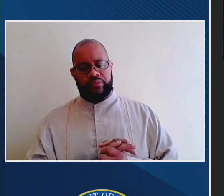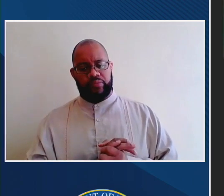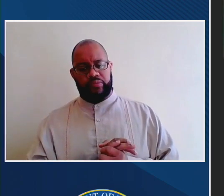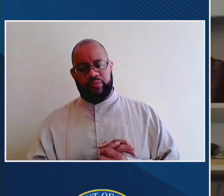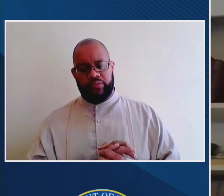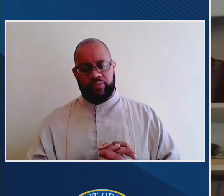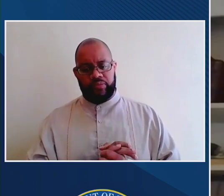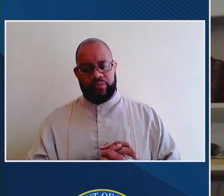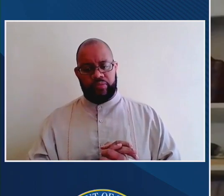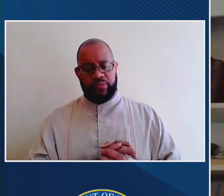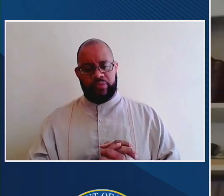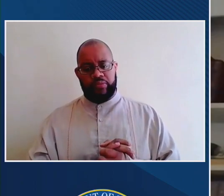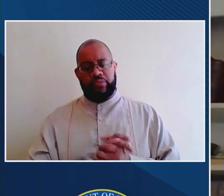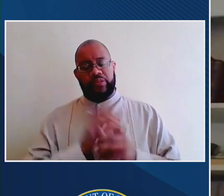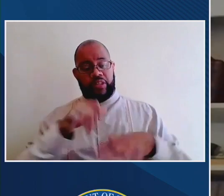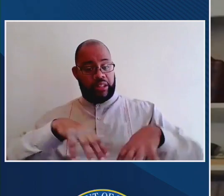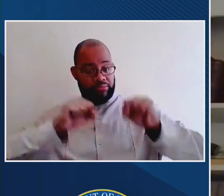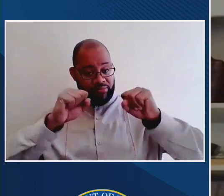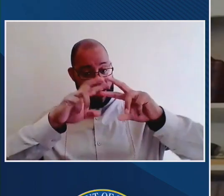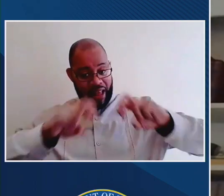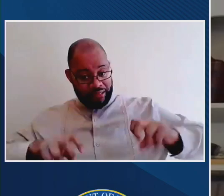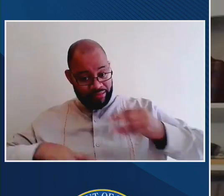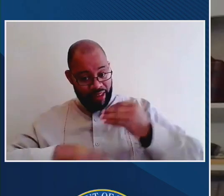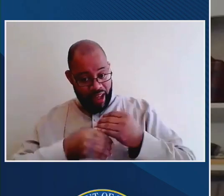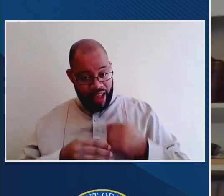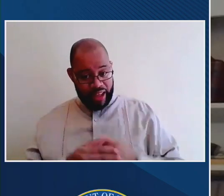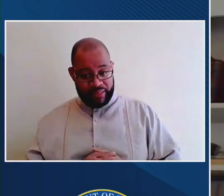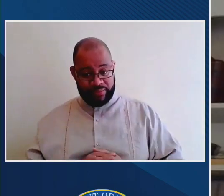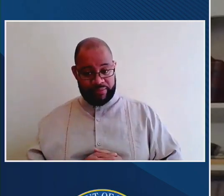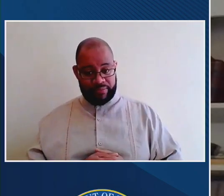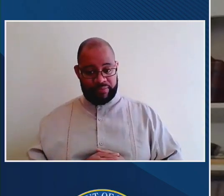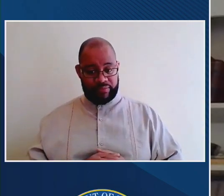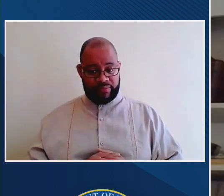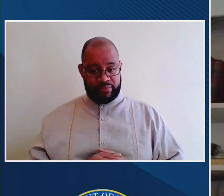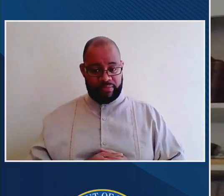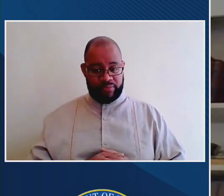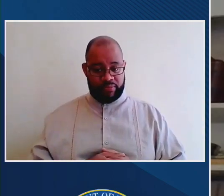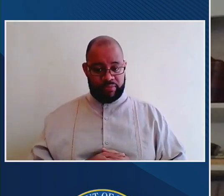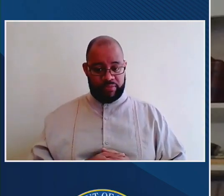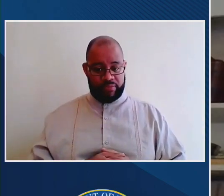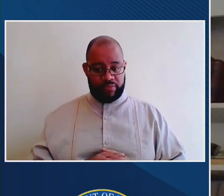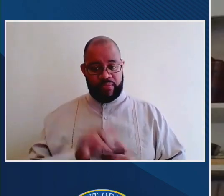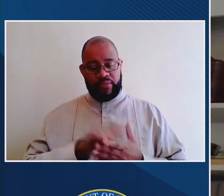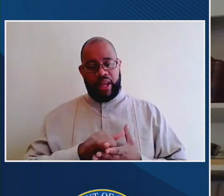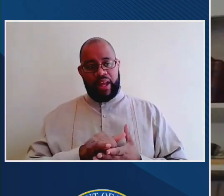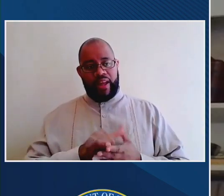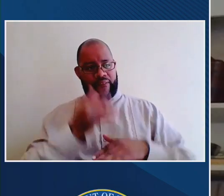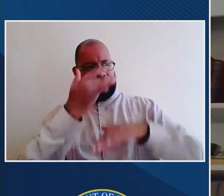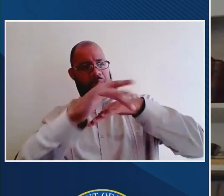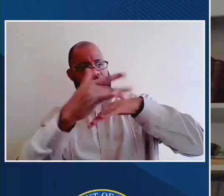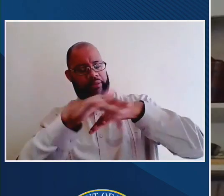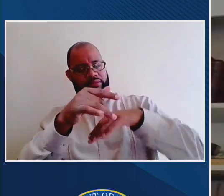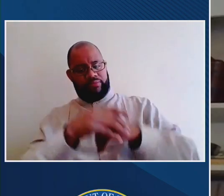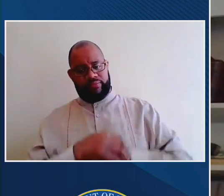now to add the slot and then consider the